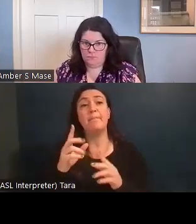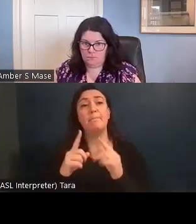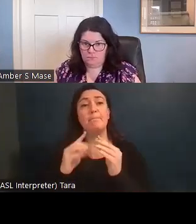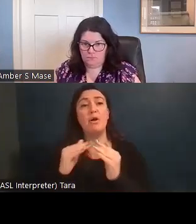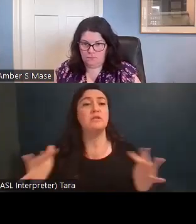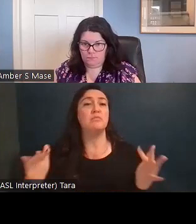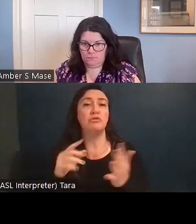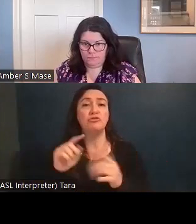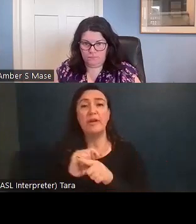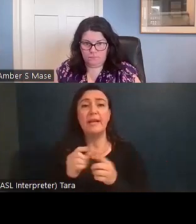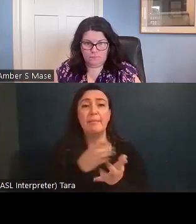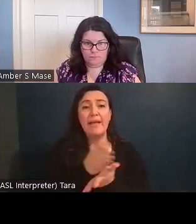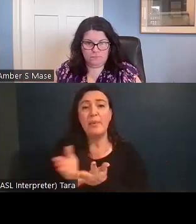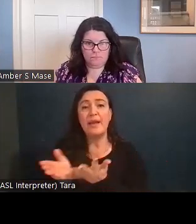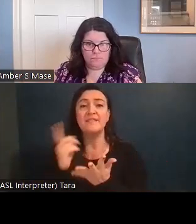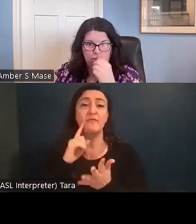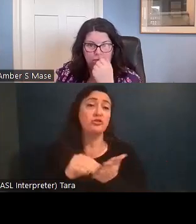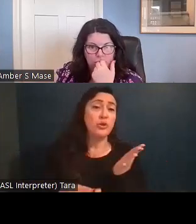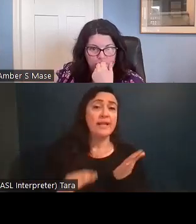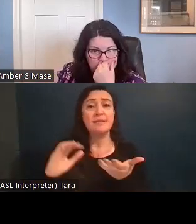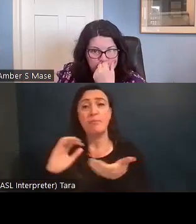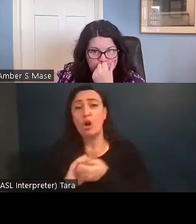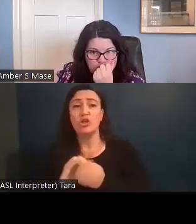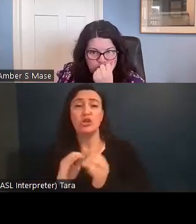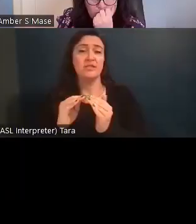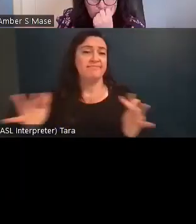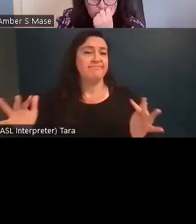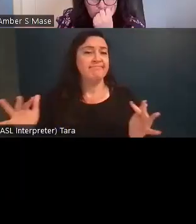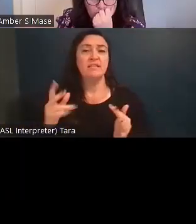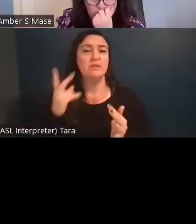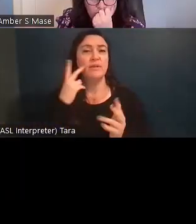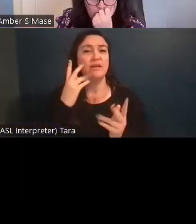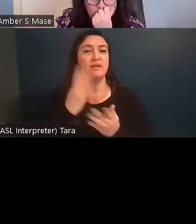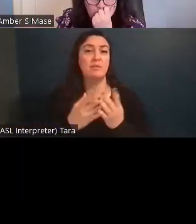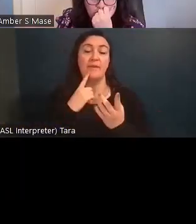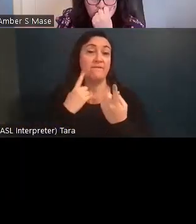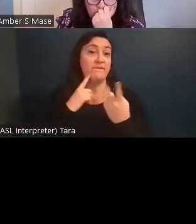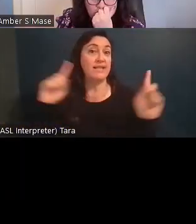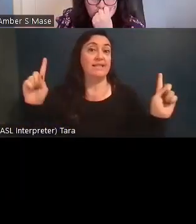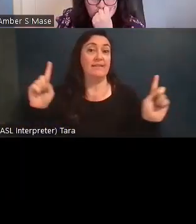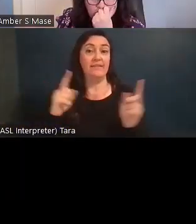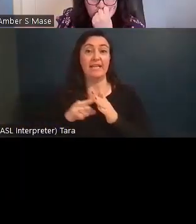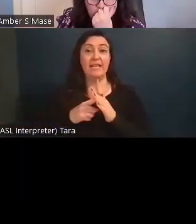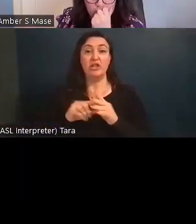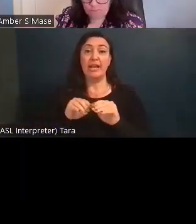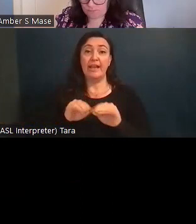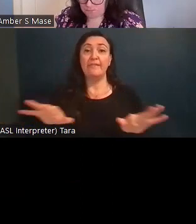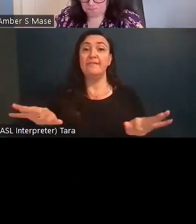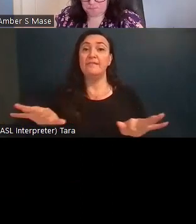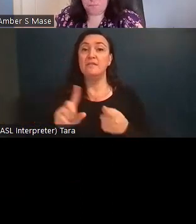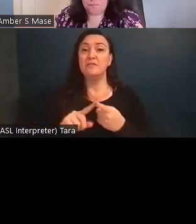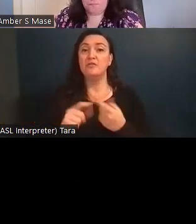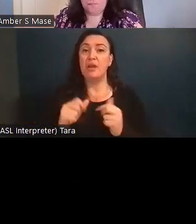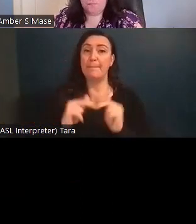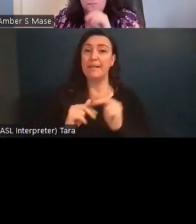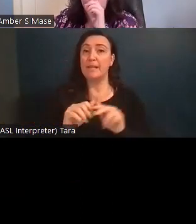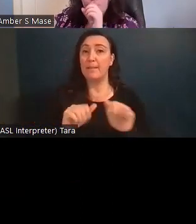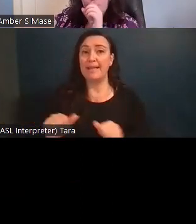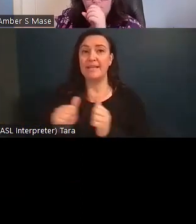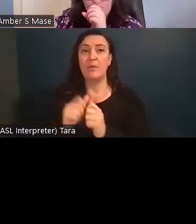So we've saw some really effective initiatives to build capacity with different different options for groups